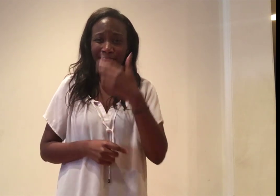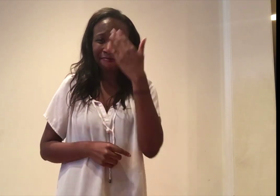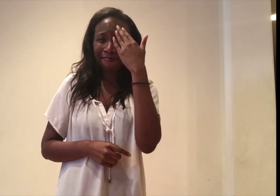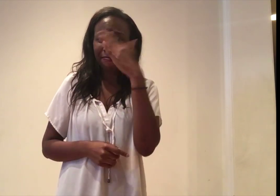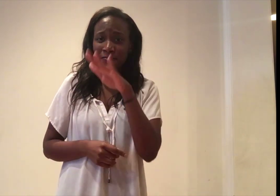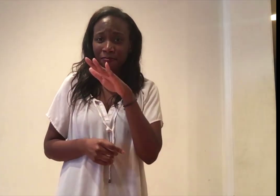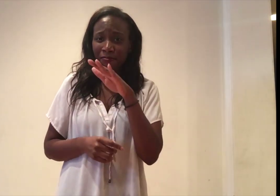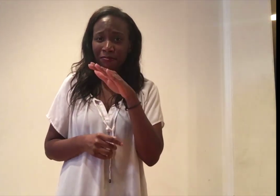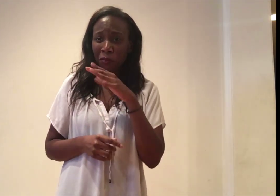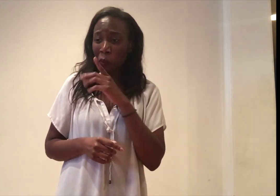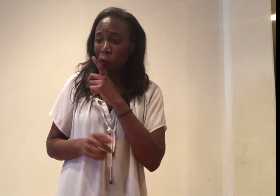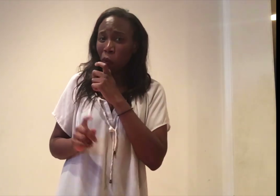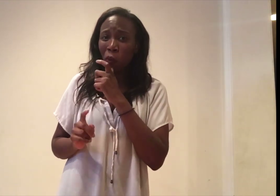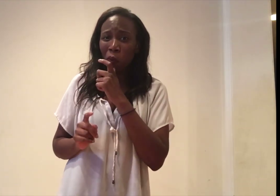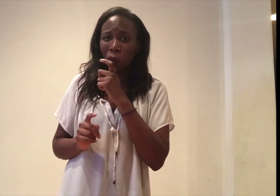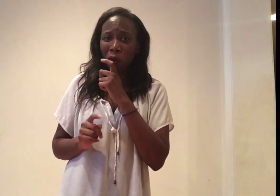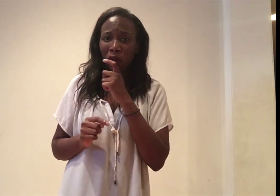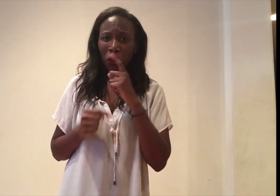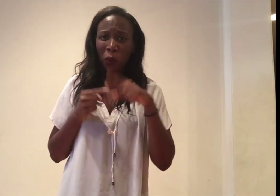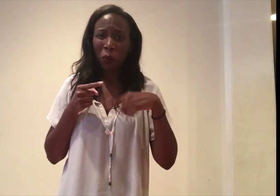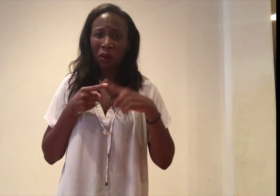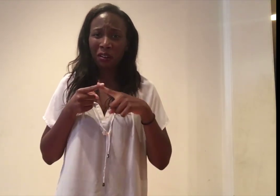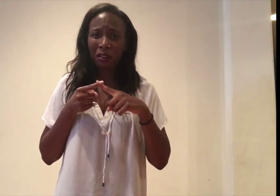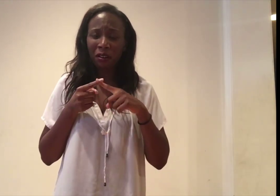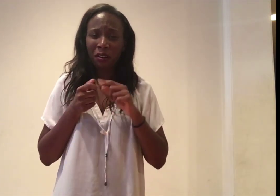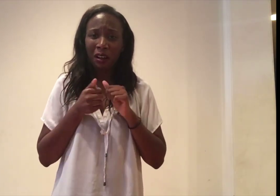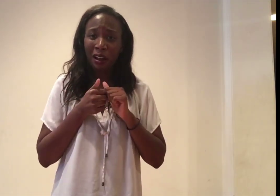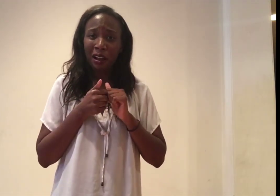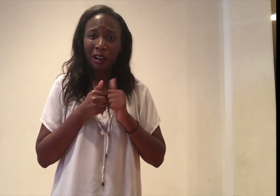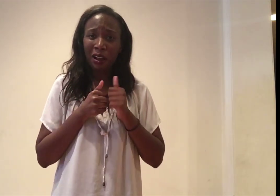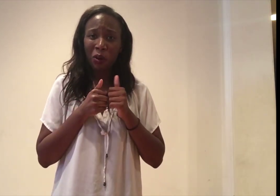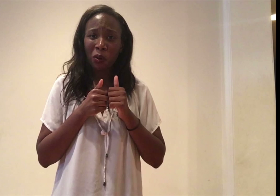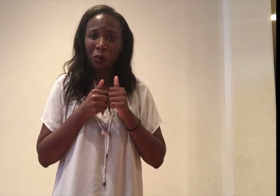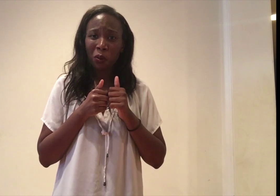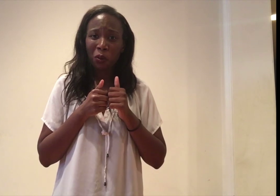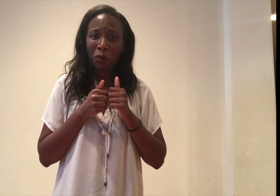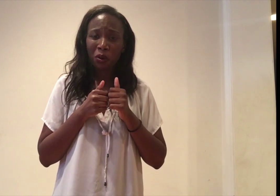but I don’t know by who or when or how.